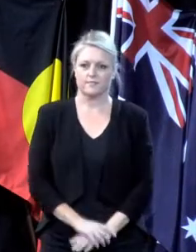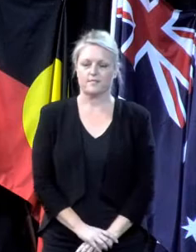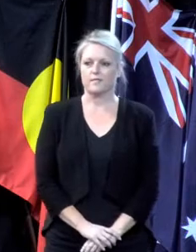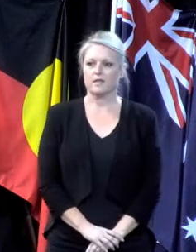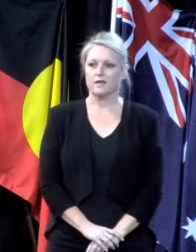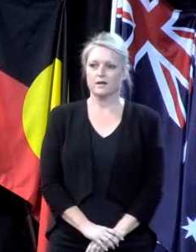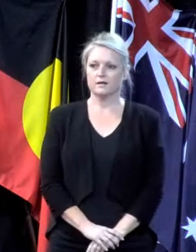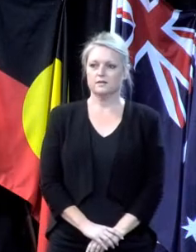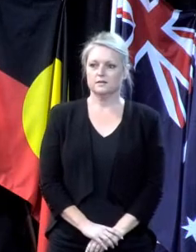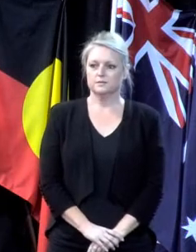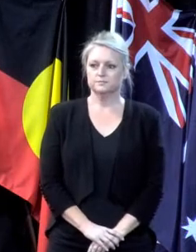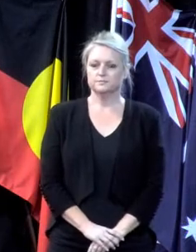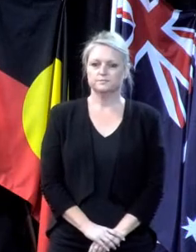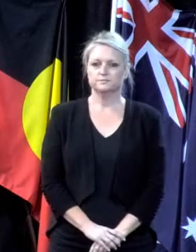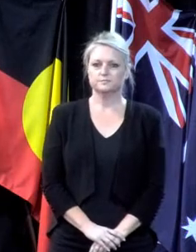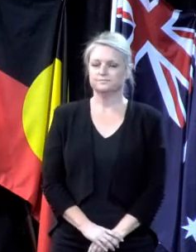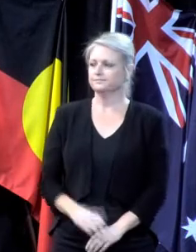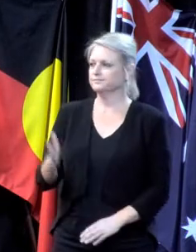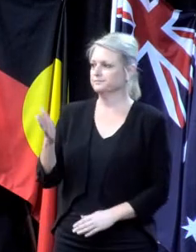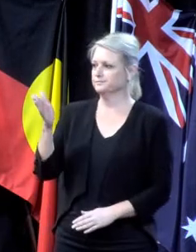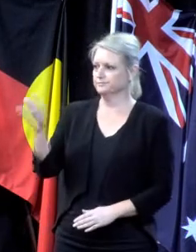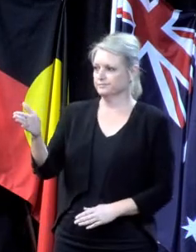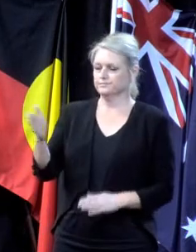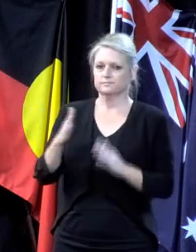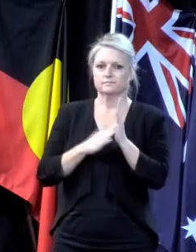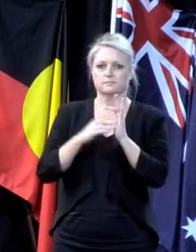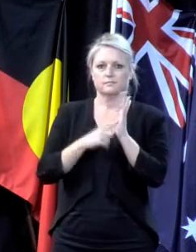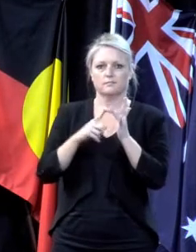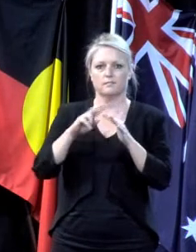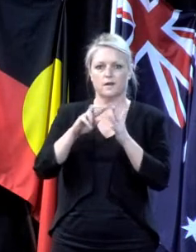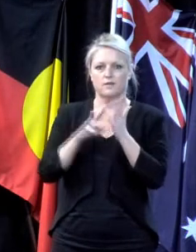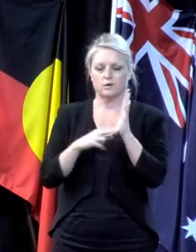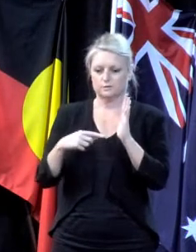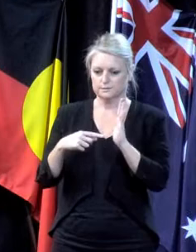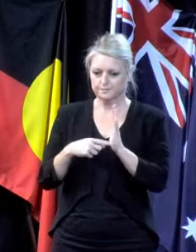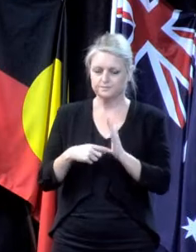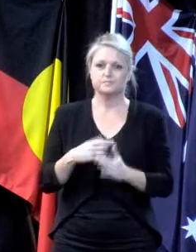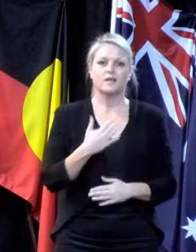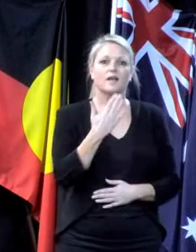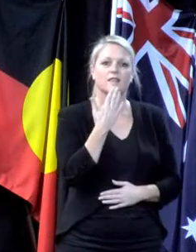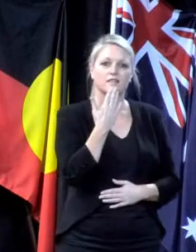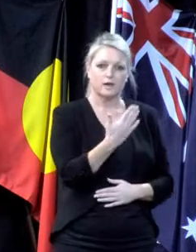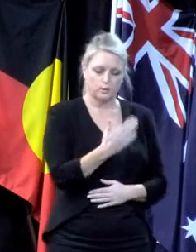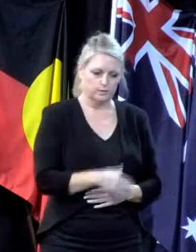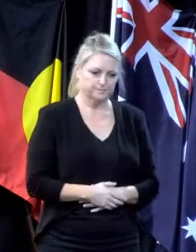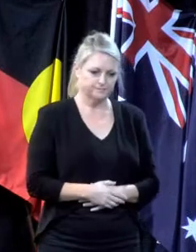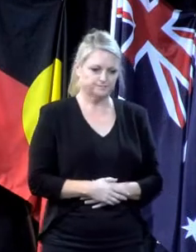Dr Mellifont. DR MELLIFONT: Thank you. Ms Swancutt, your statement at paragraphs 42 and 43